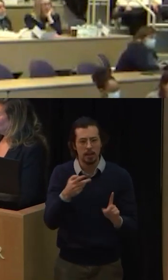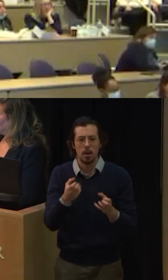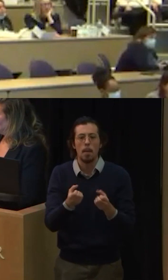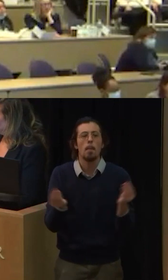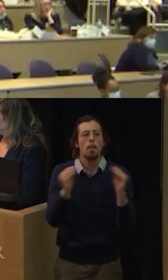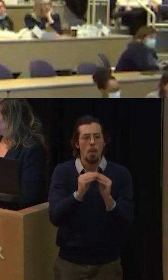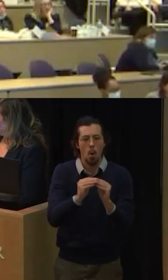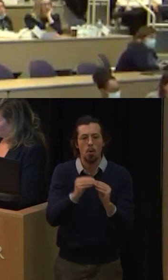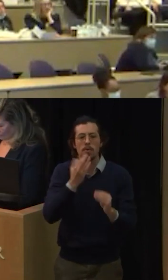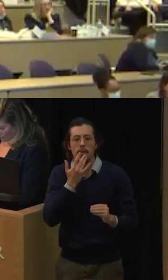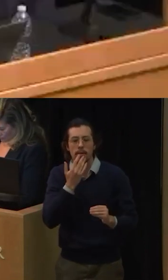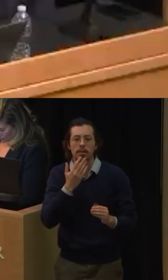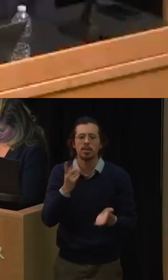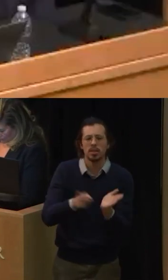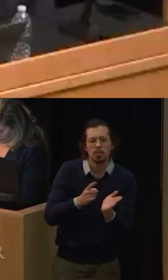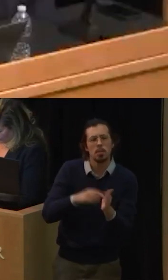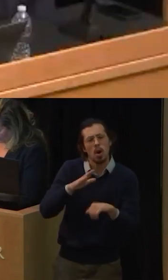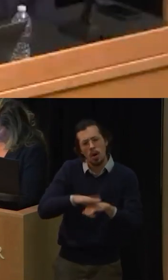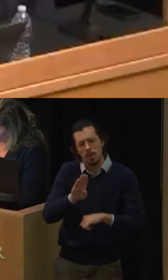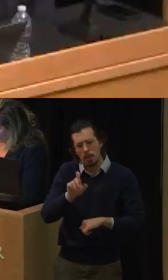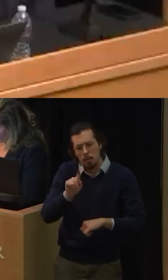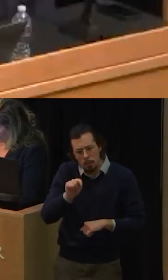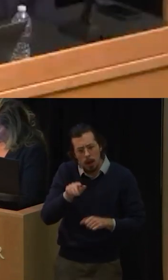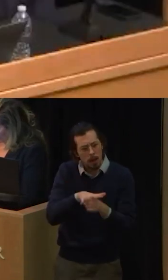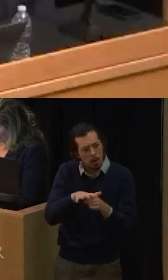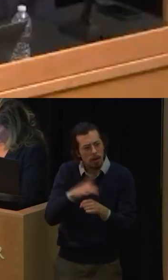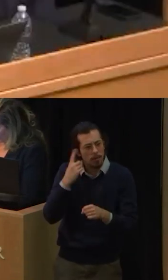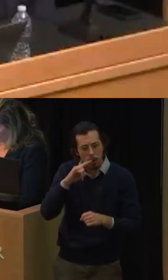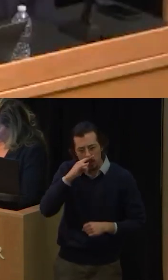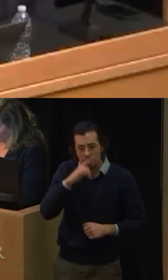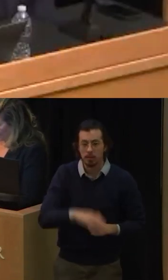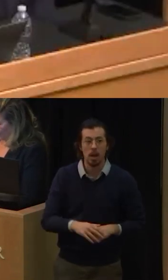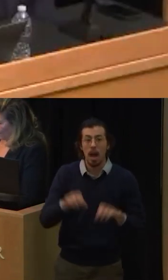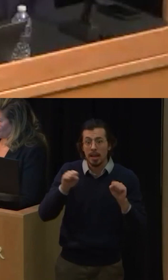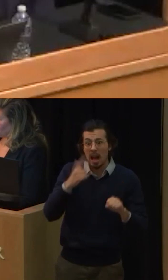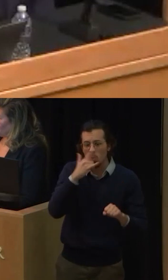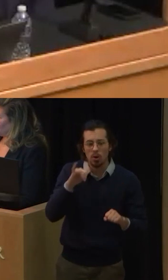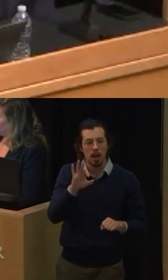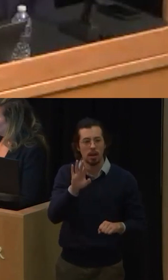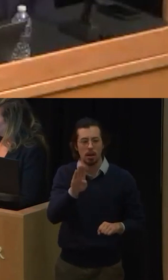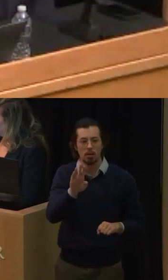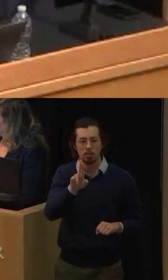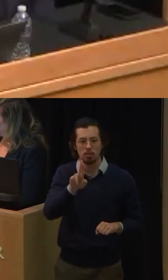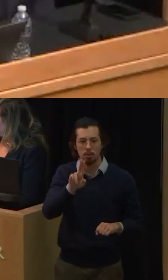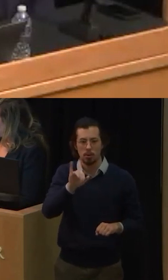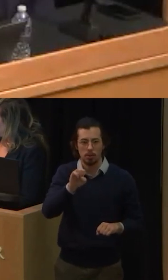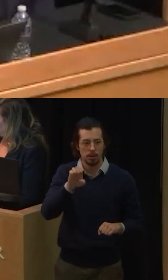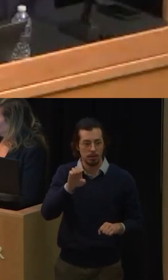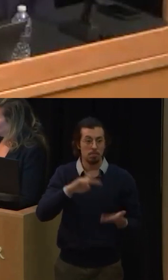Sometimes you'll see it in the lower butt area on some kids. It can look like a bruise, so I undress my baby,